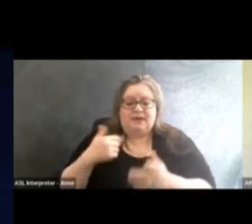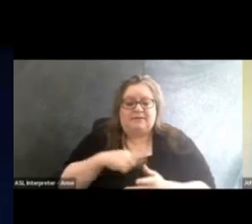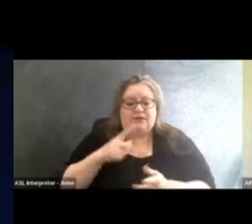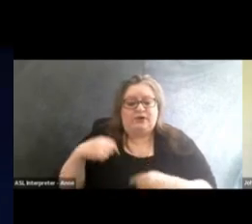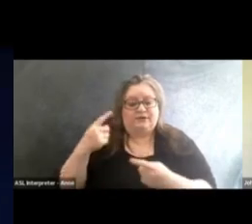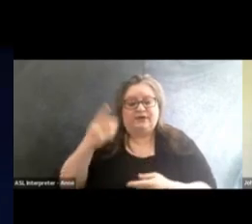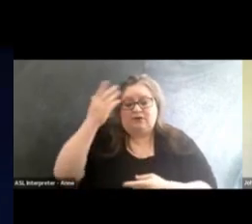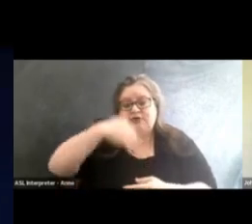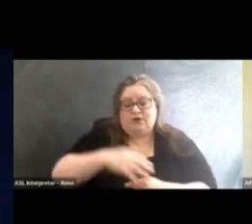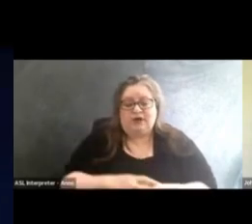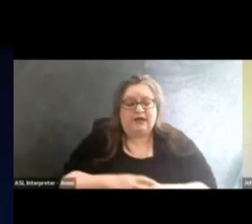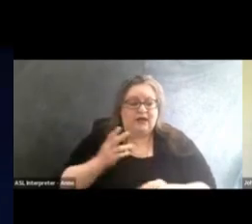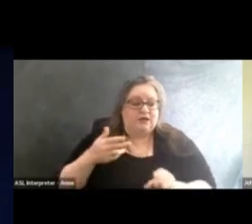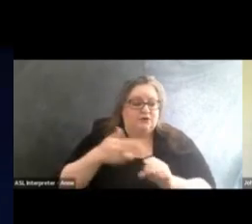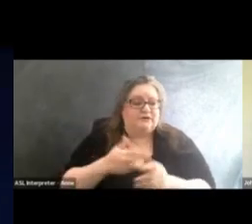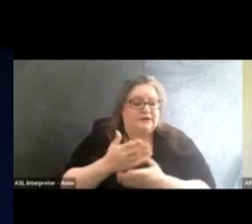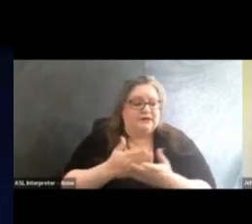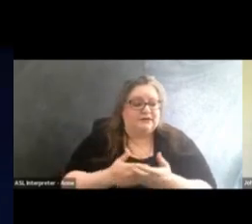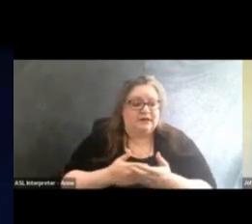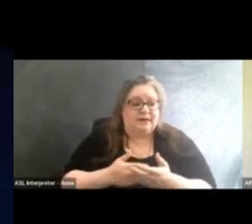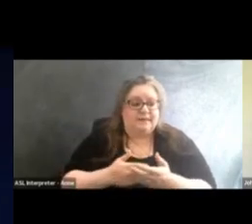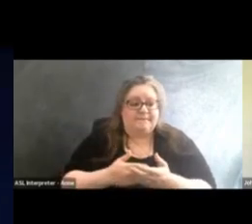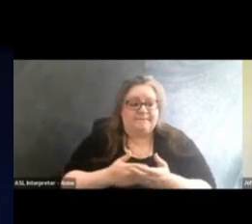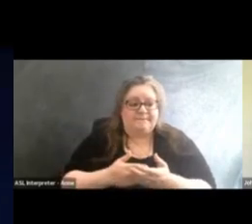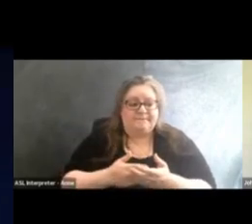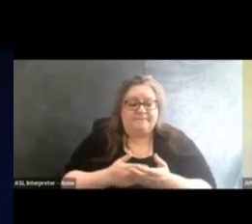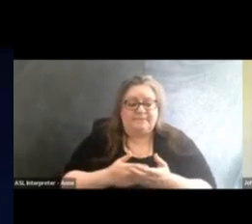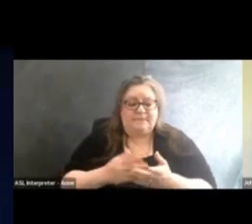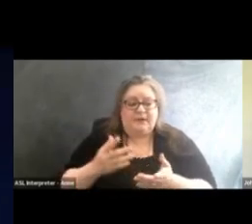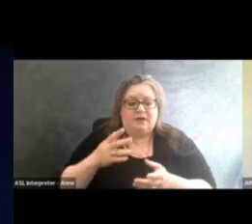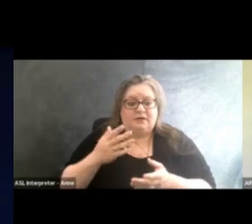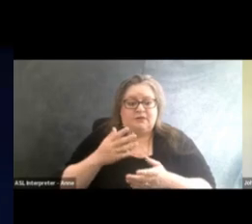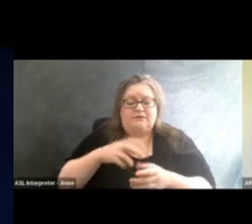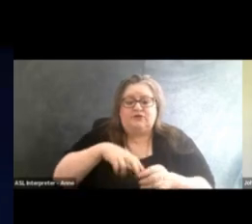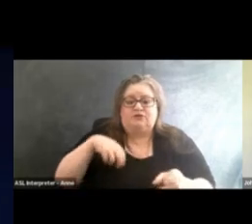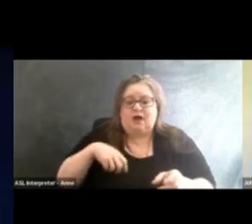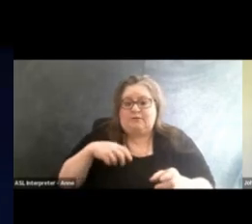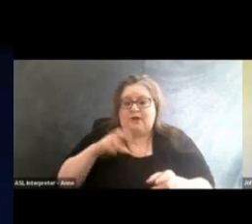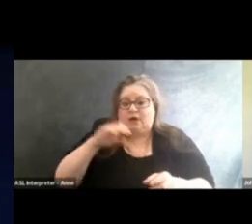thus contributing to some of the dropout rates that we see. And